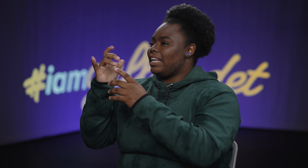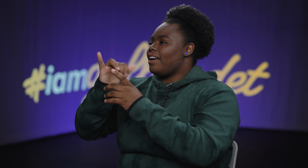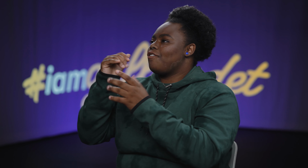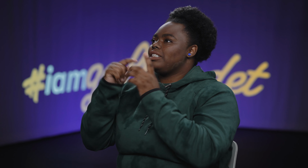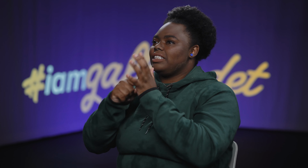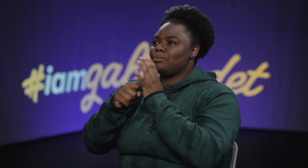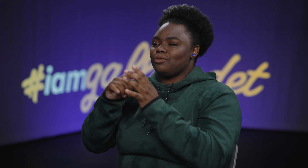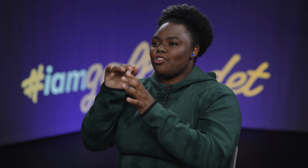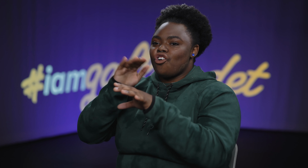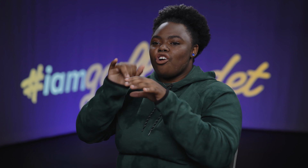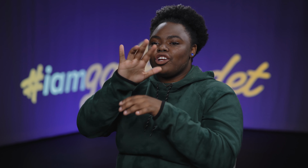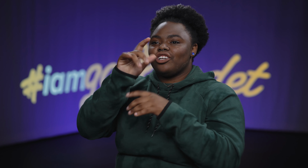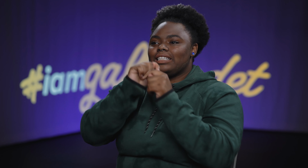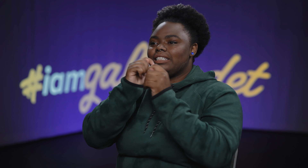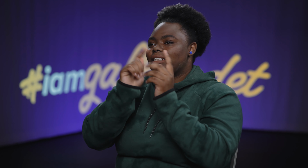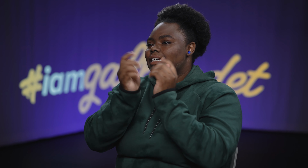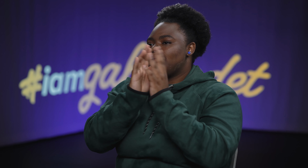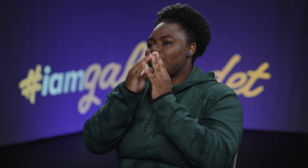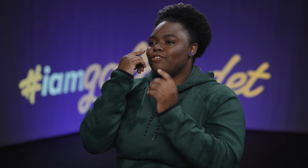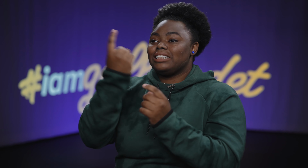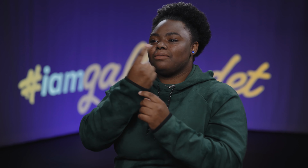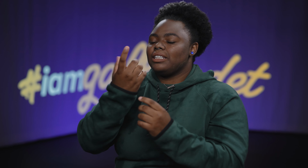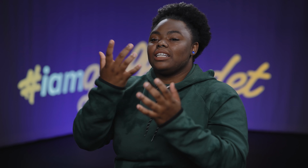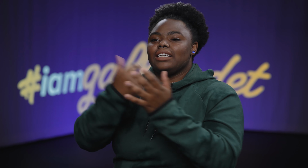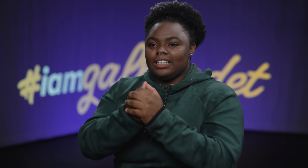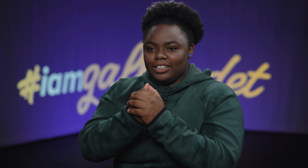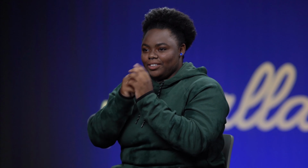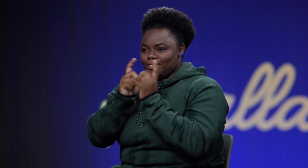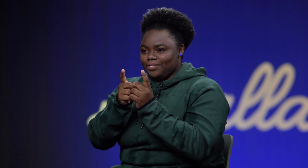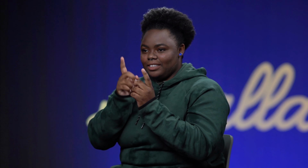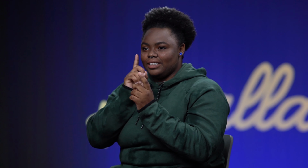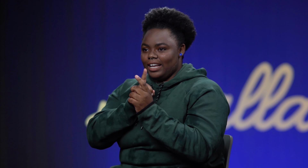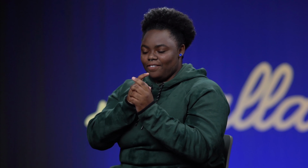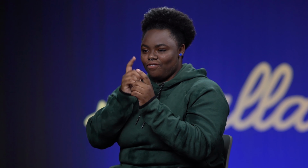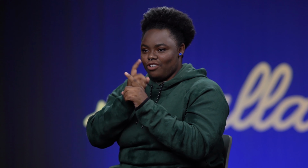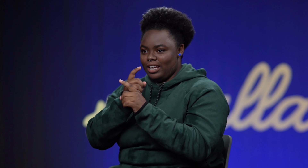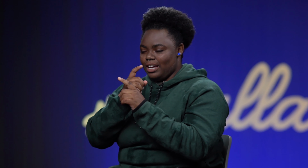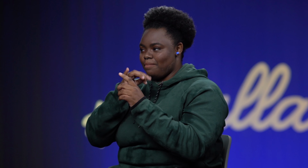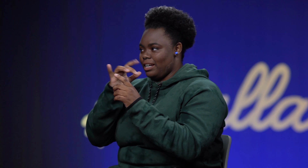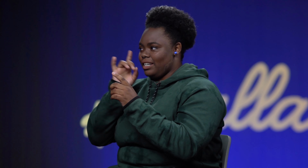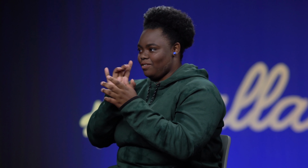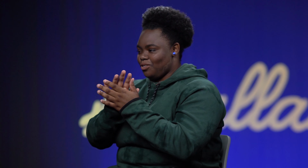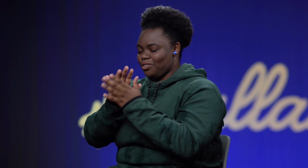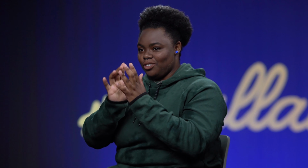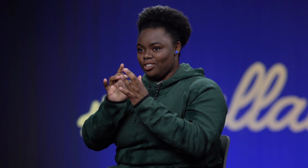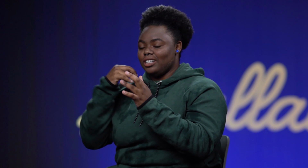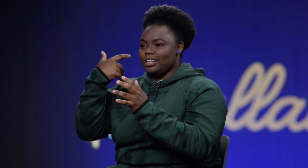For example, if you're trying to call a teammate for something, they are deaf, I’m at a deaf school,